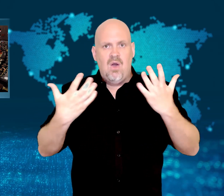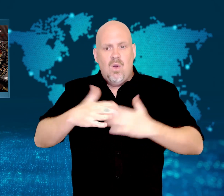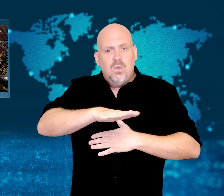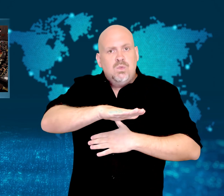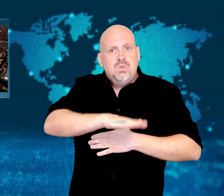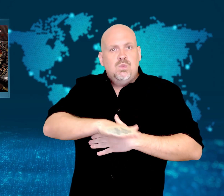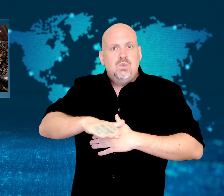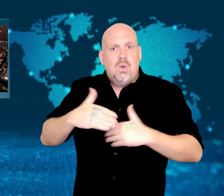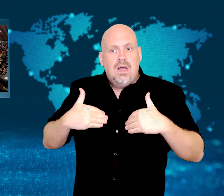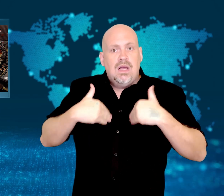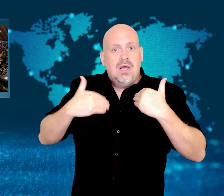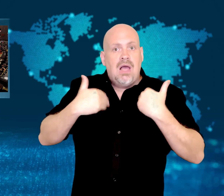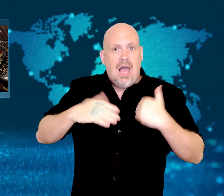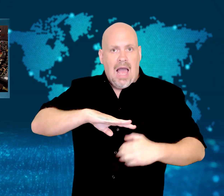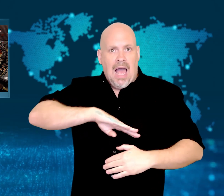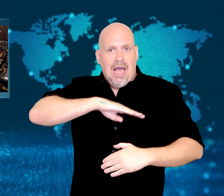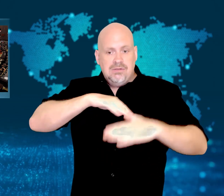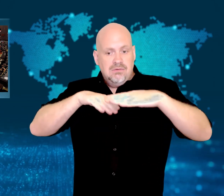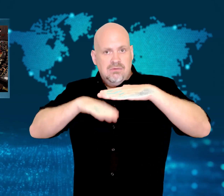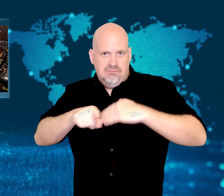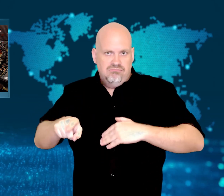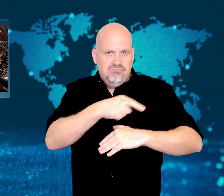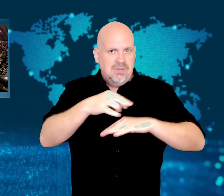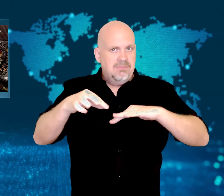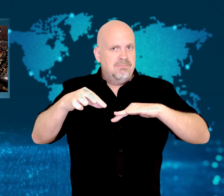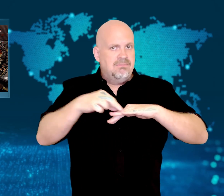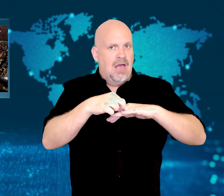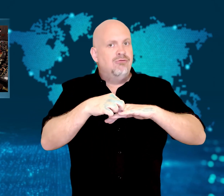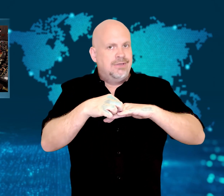Women have praised the law,